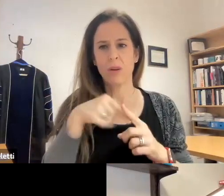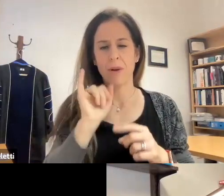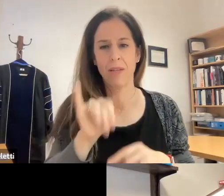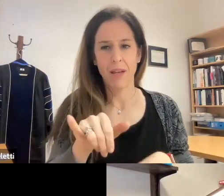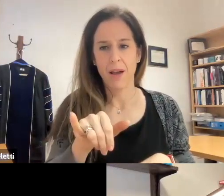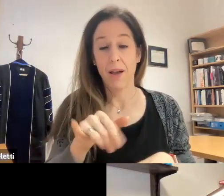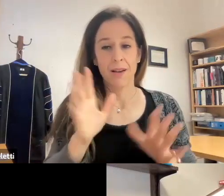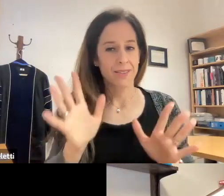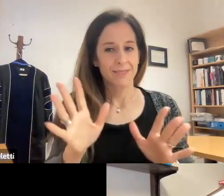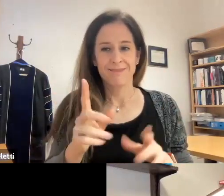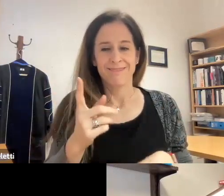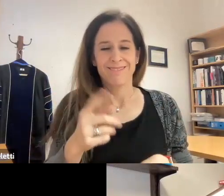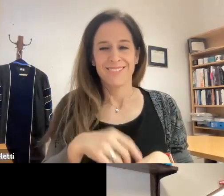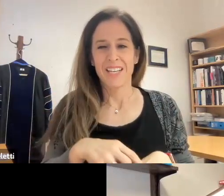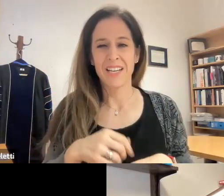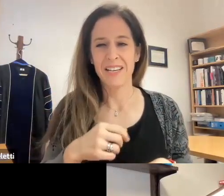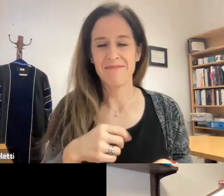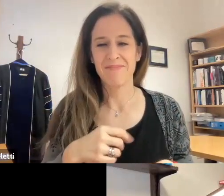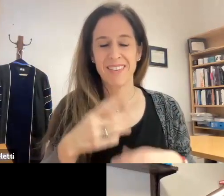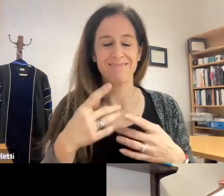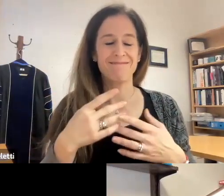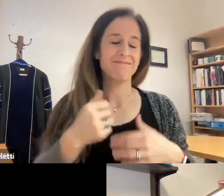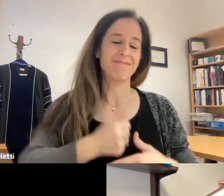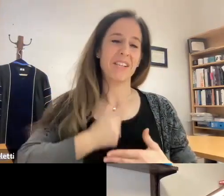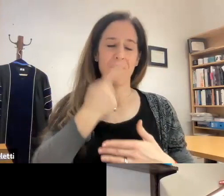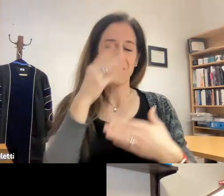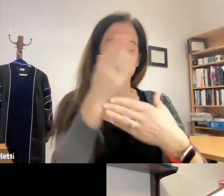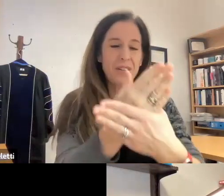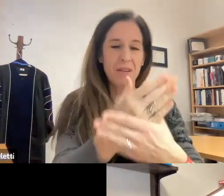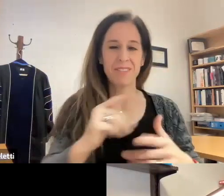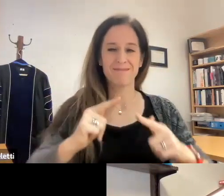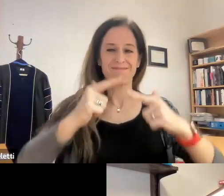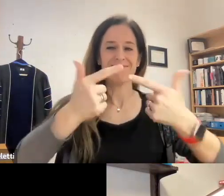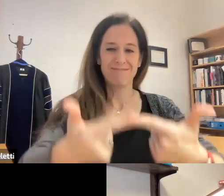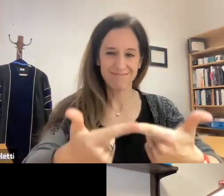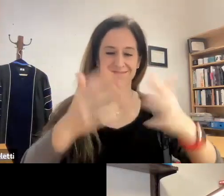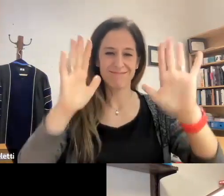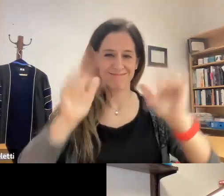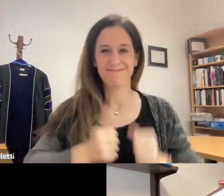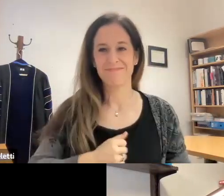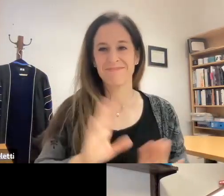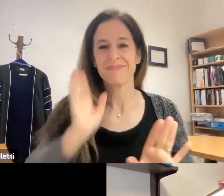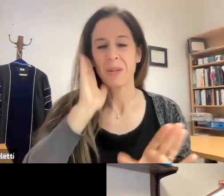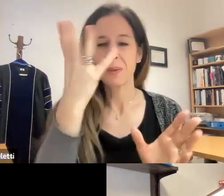now working. So sorry about that for the intro. My apologies for interrupting. Dr. Rollins, the floor is